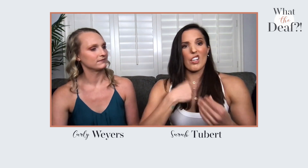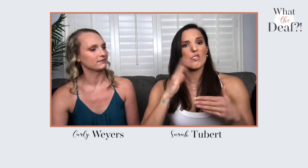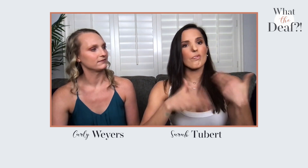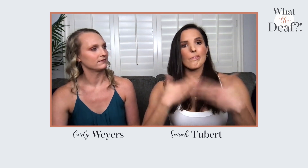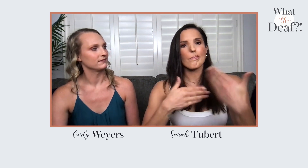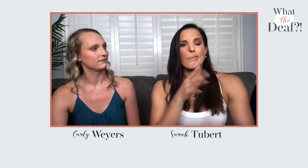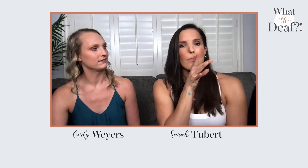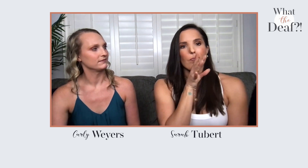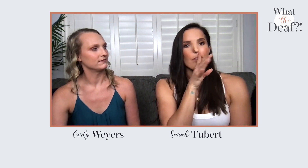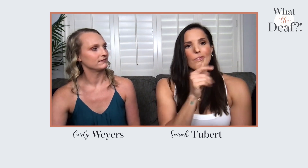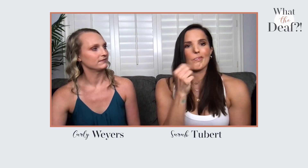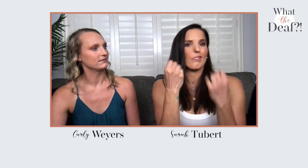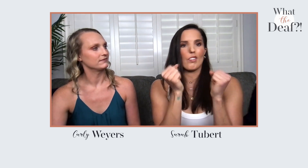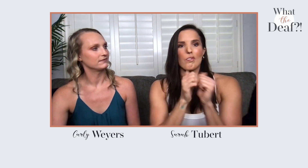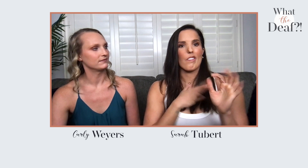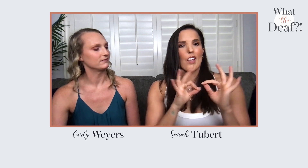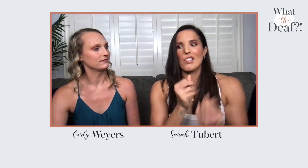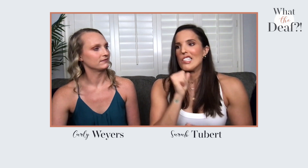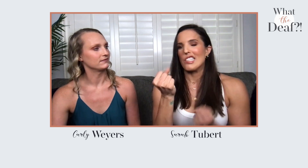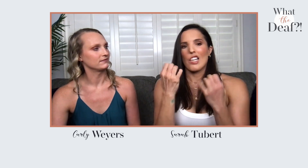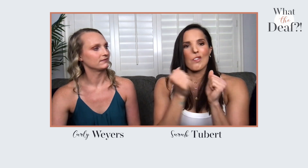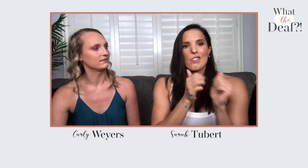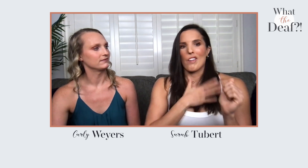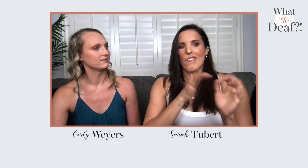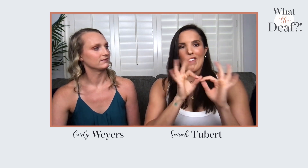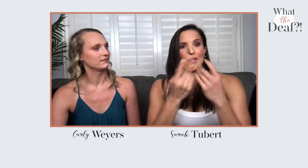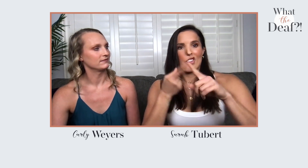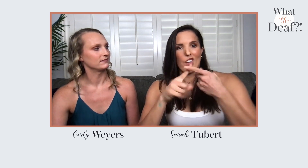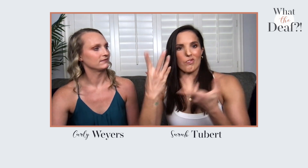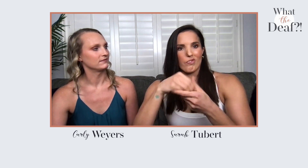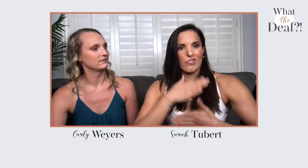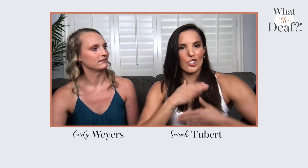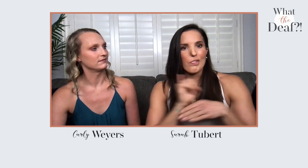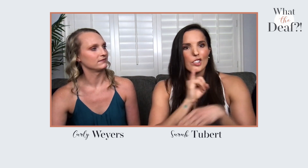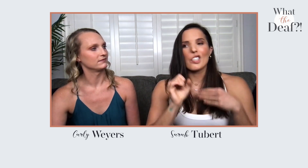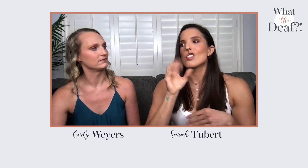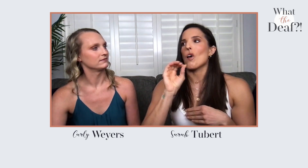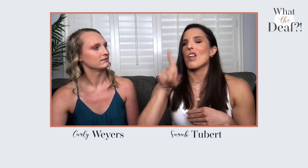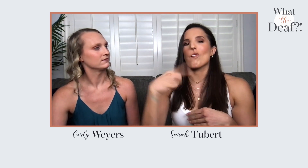where I just went along and spoke. I didn't sign with my family. I didn't sign with my family friends within the entertainment industry.